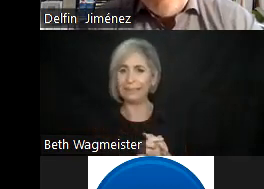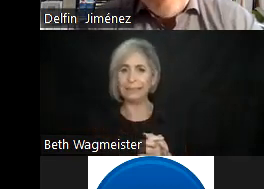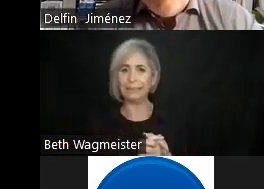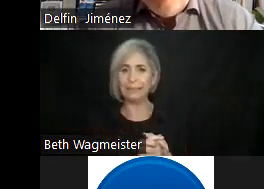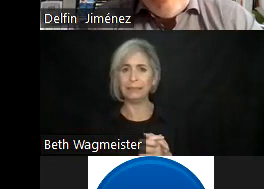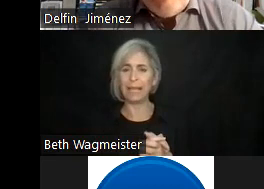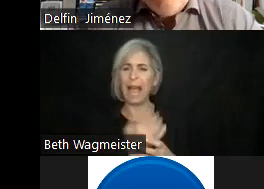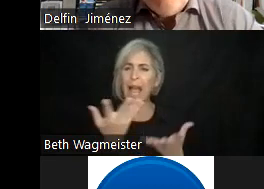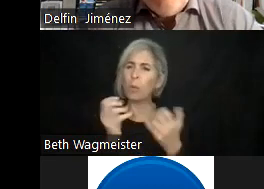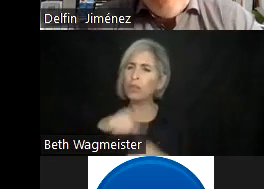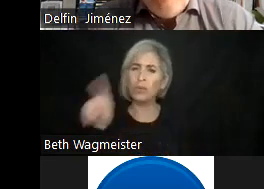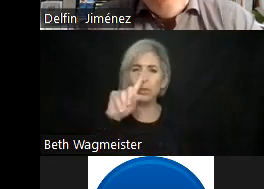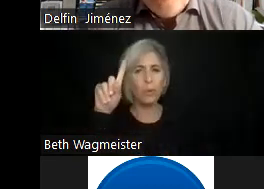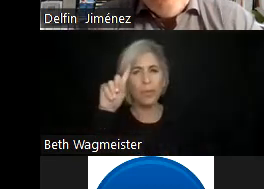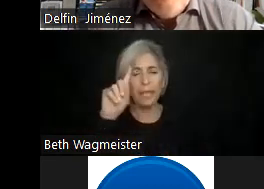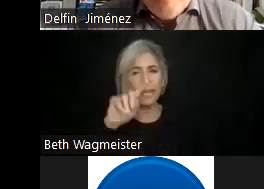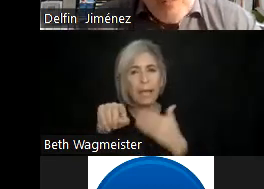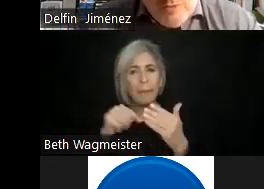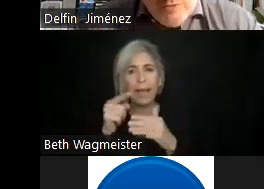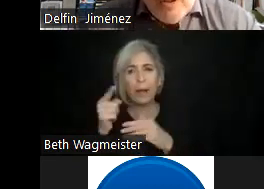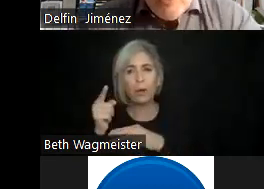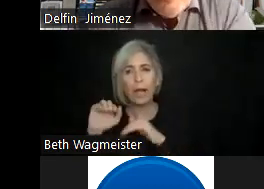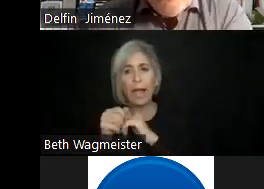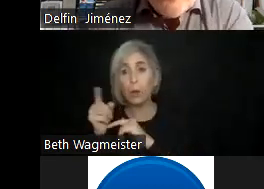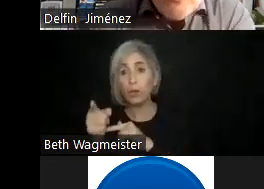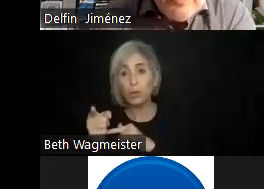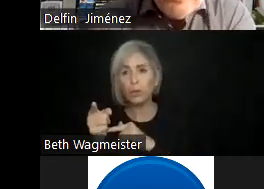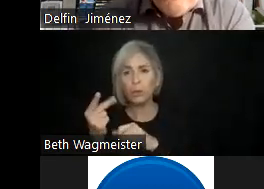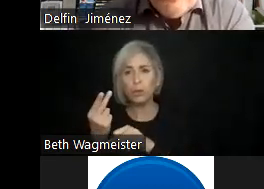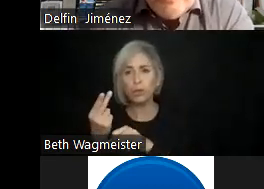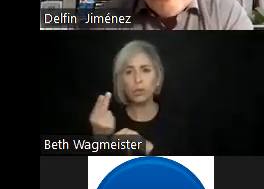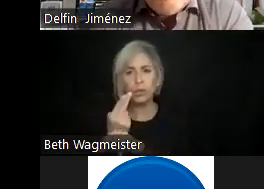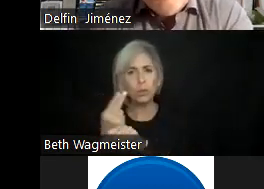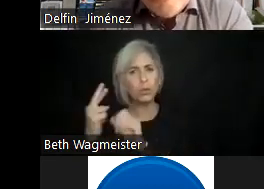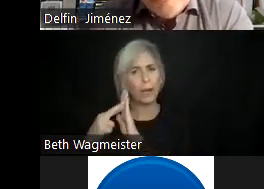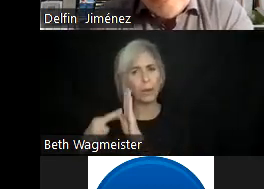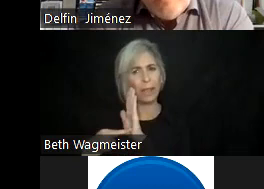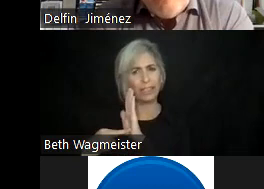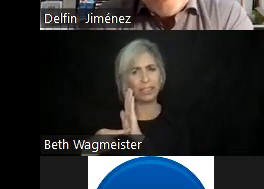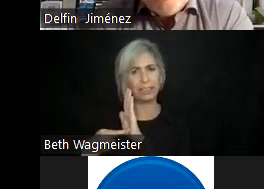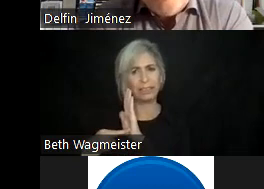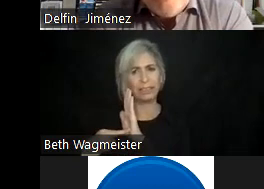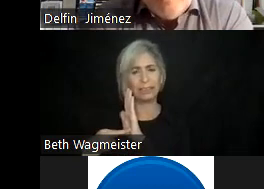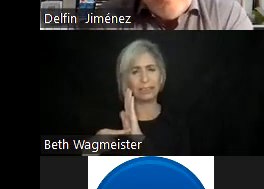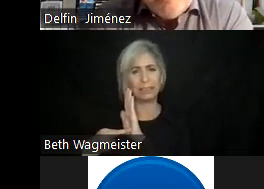Think about how you use a regulation as a target or as a starting point.